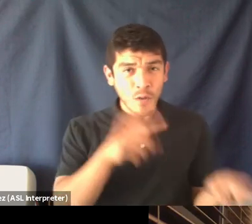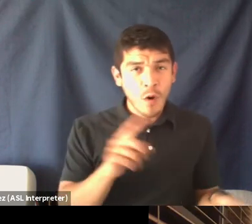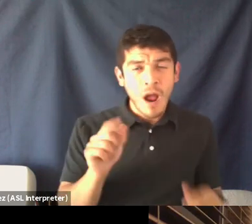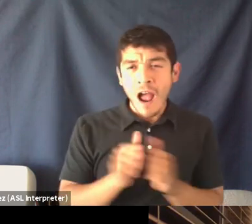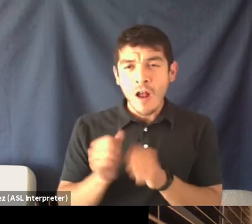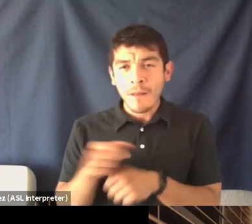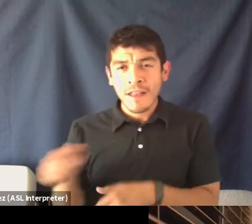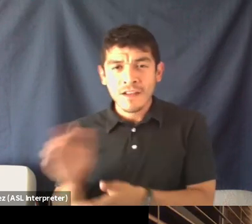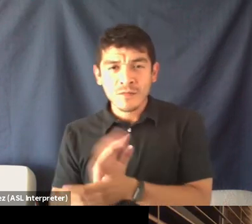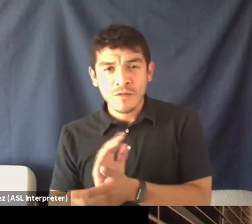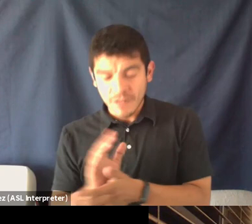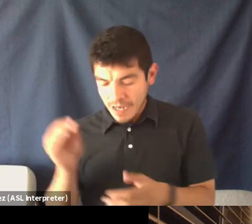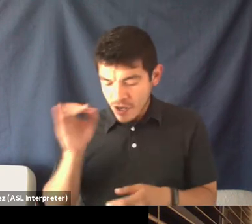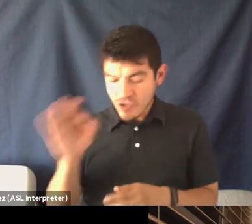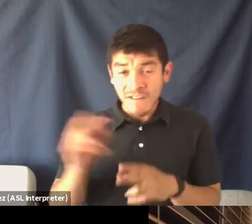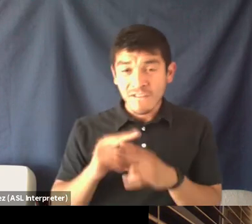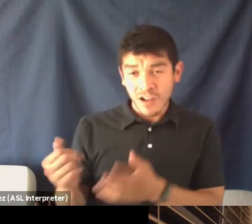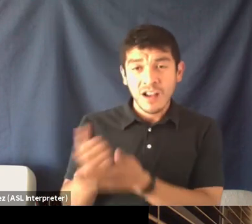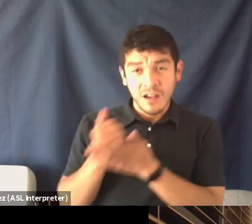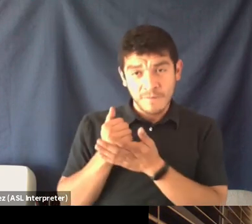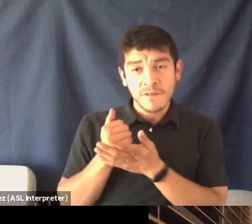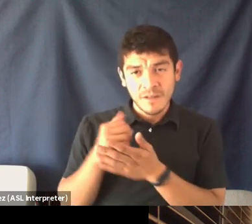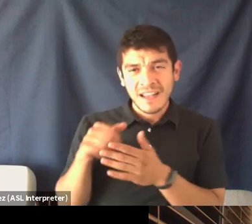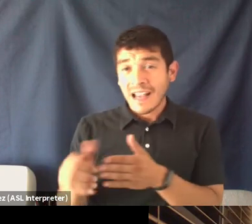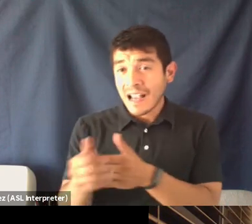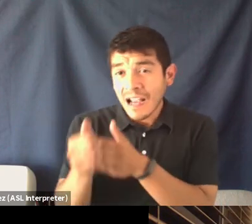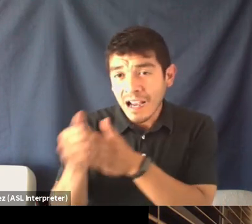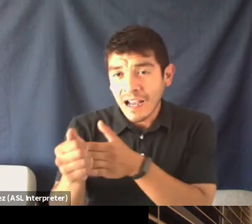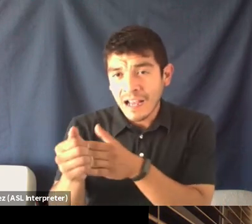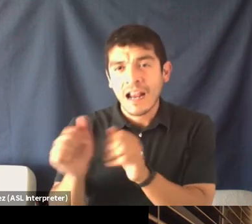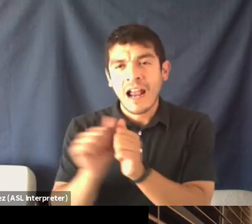And Jeff was very helpful in kind of guiding how to make something.